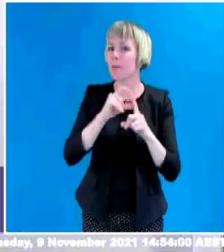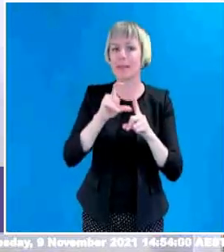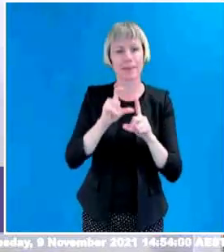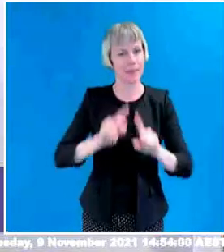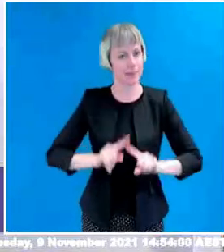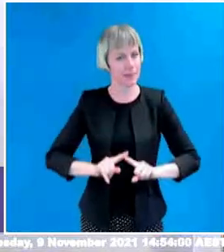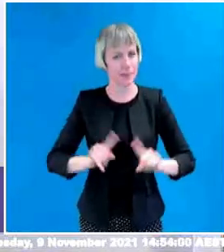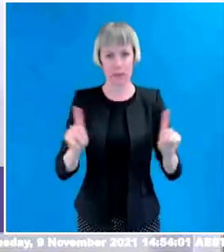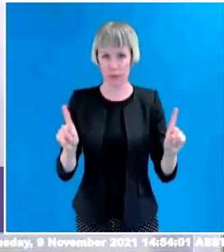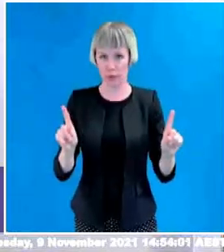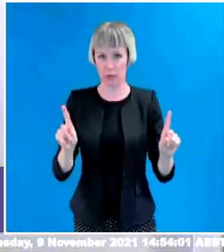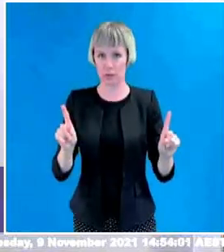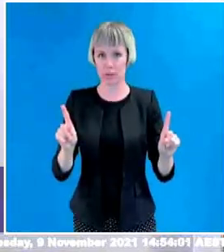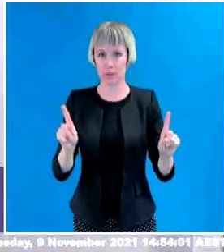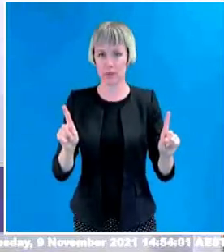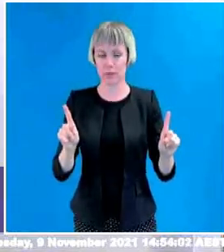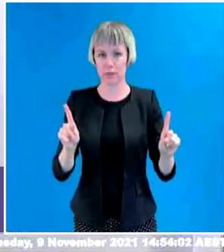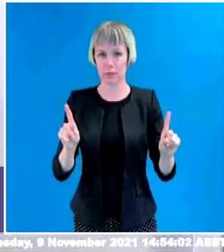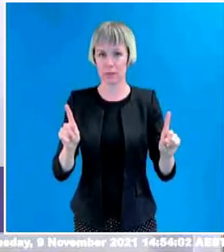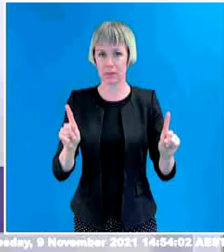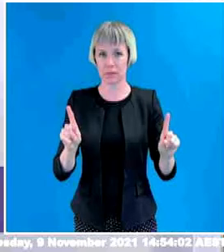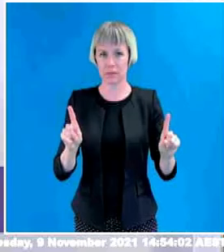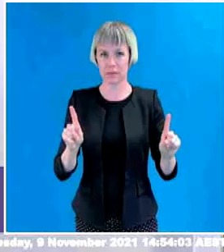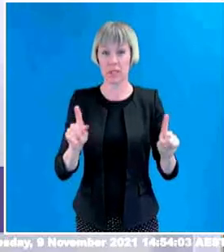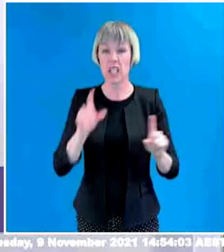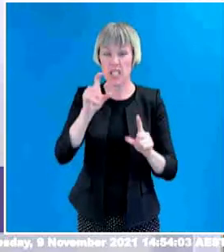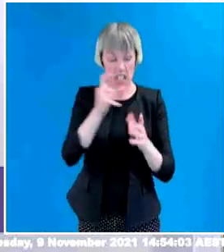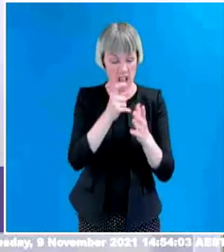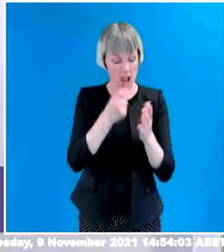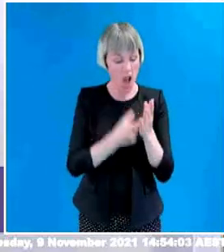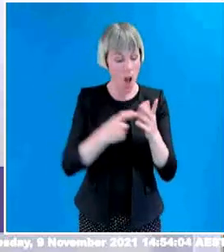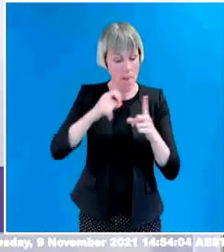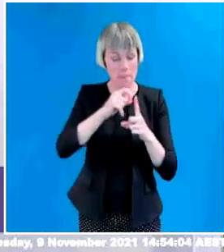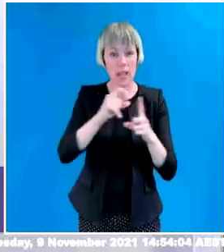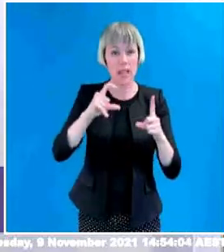economic, social and cultural rights is not a feature of the CRPD.